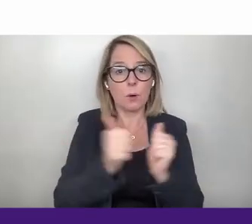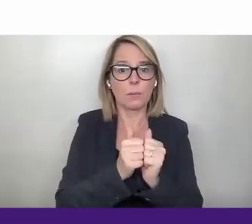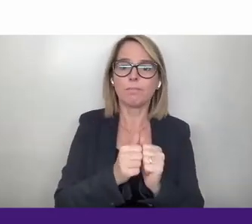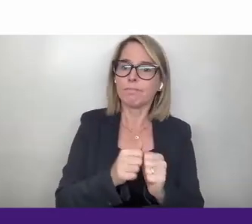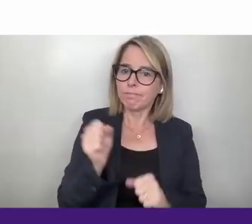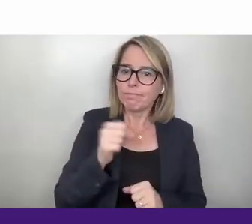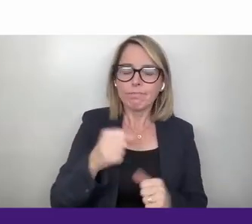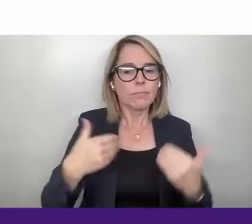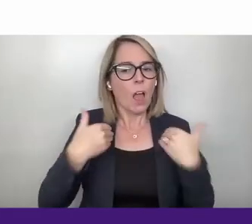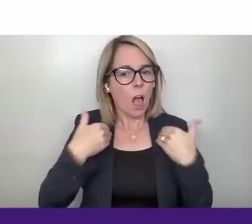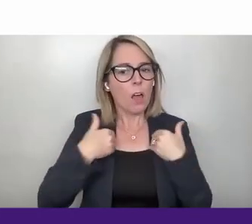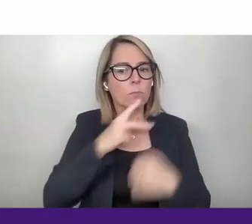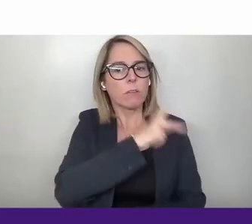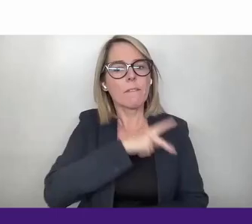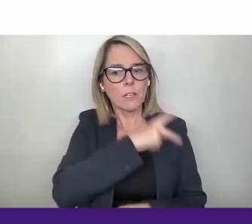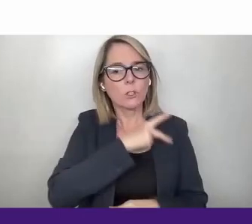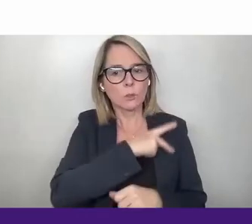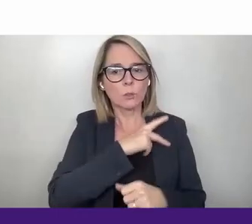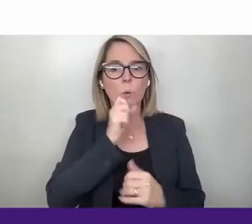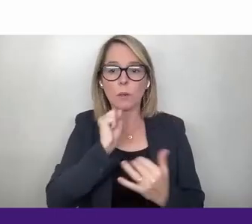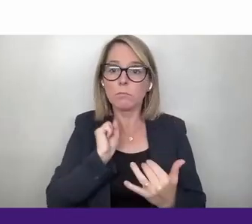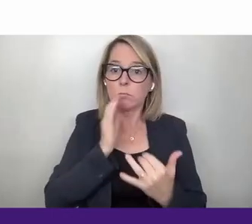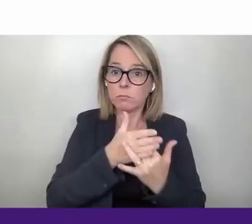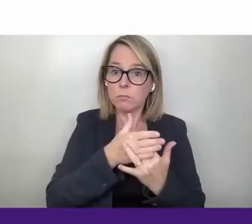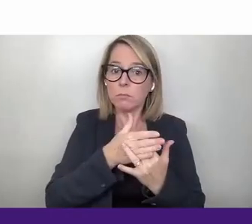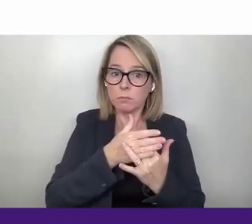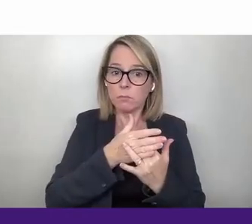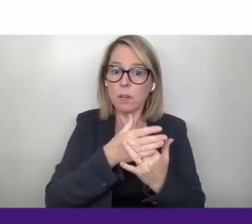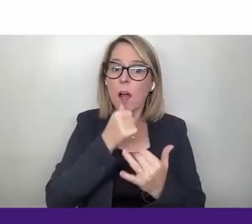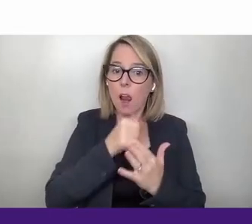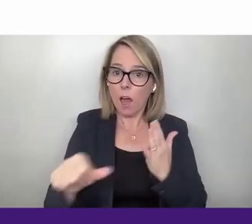send the person a copy of the letter that goes to their GP.